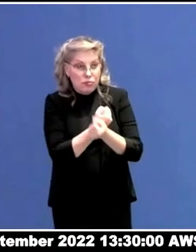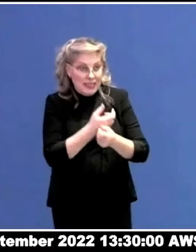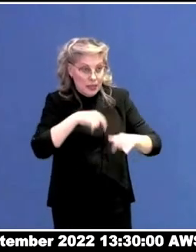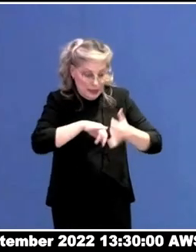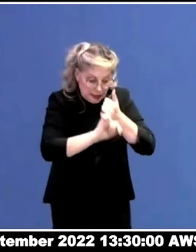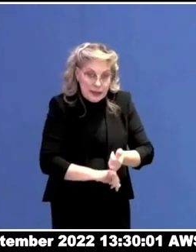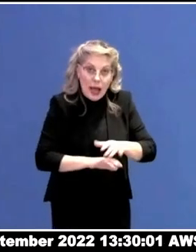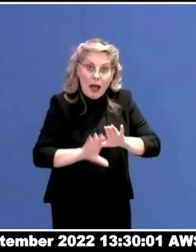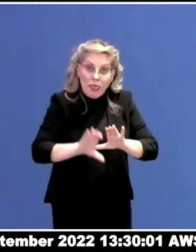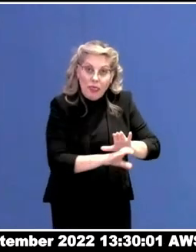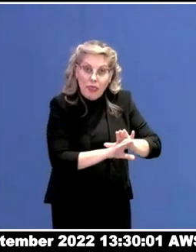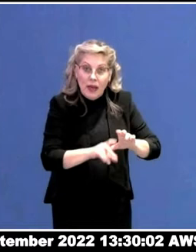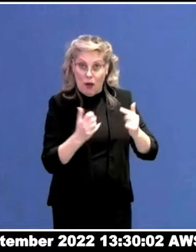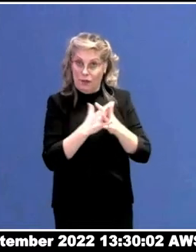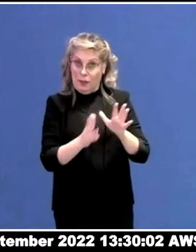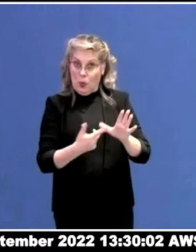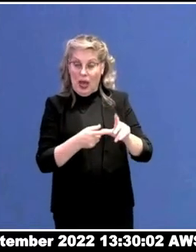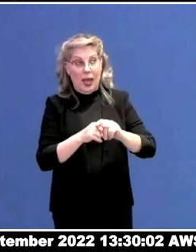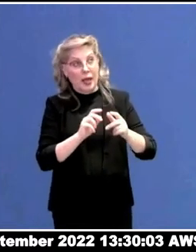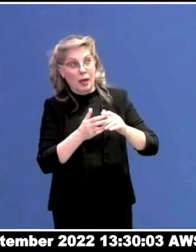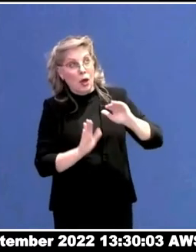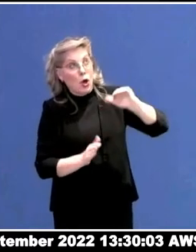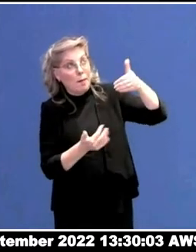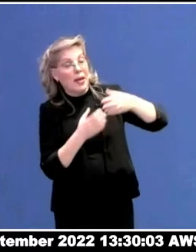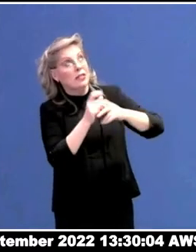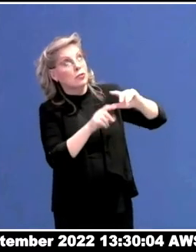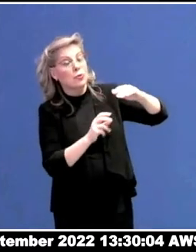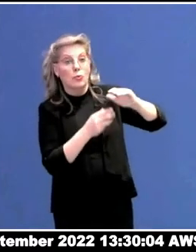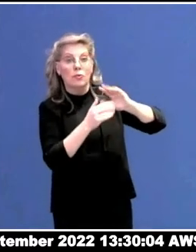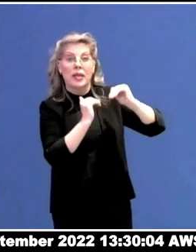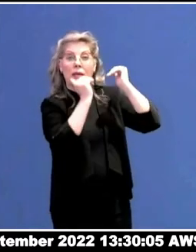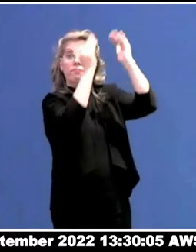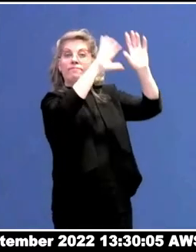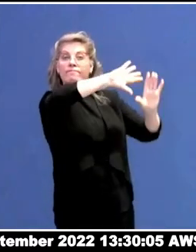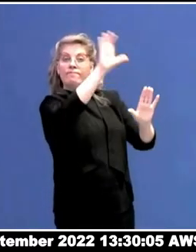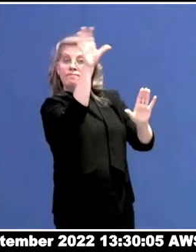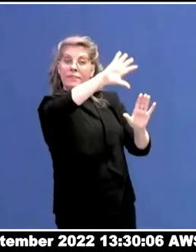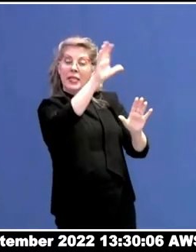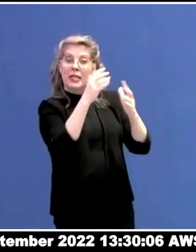And so I don't think they are even sharing enough information between prisons in their